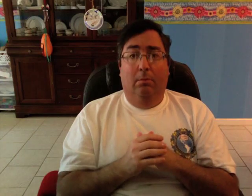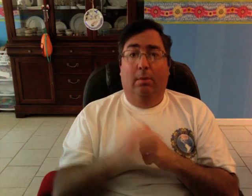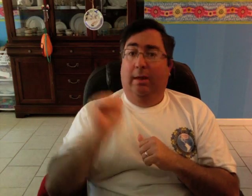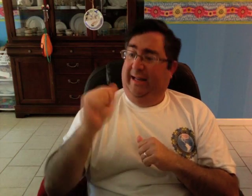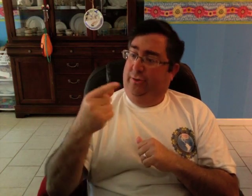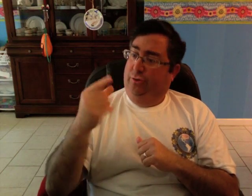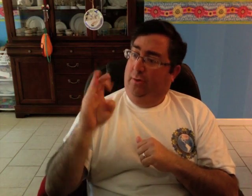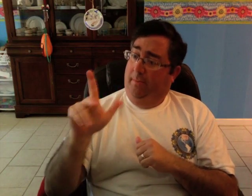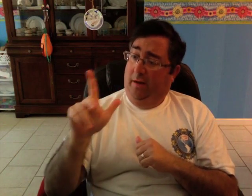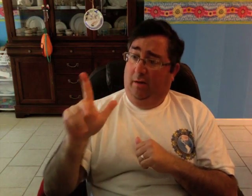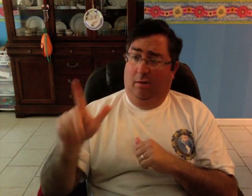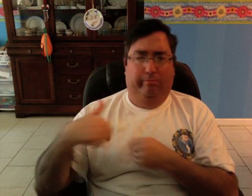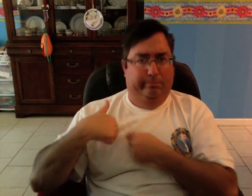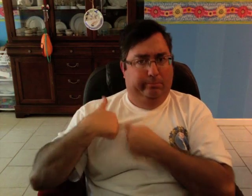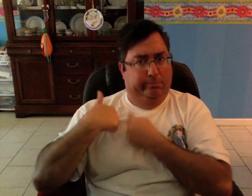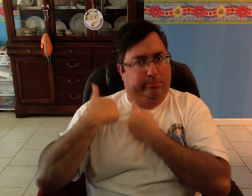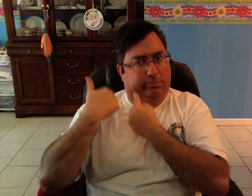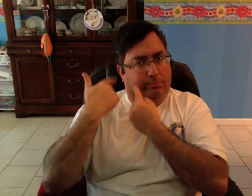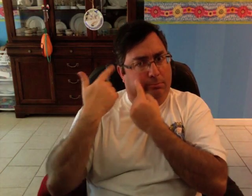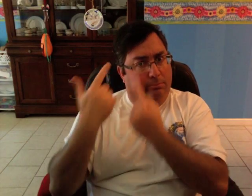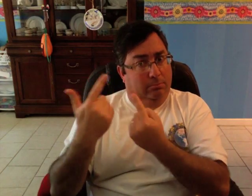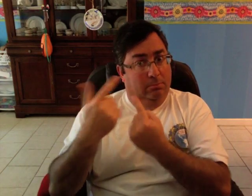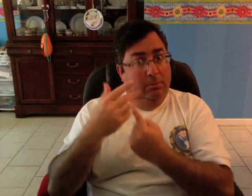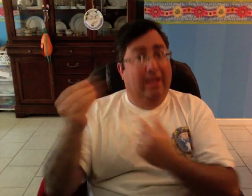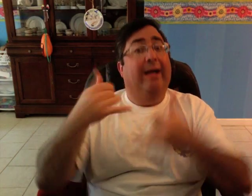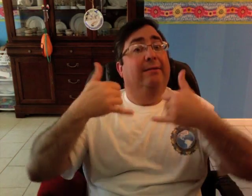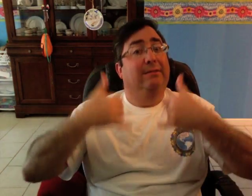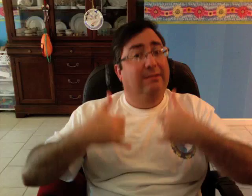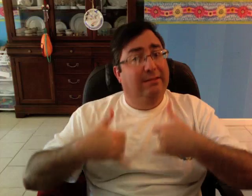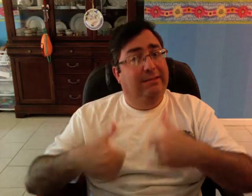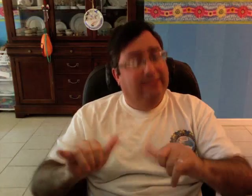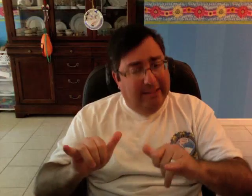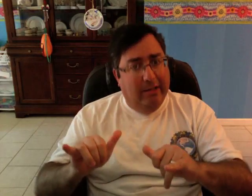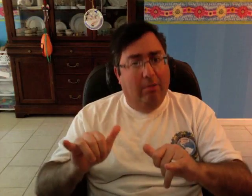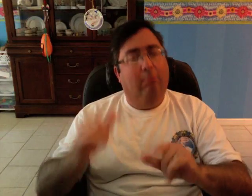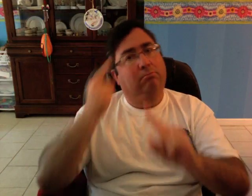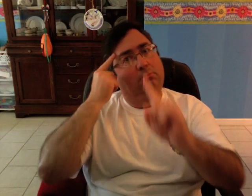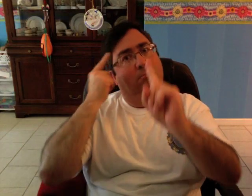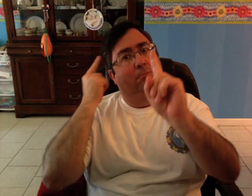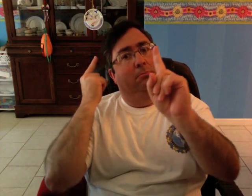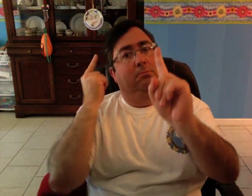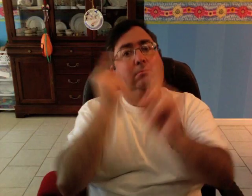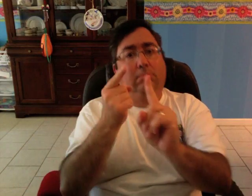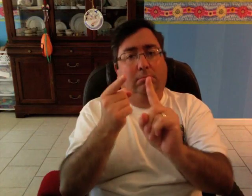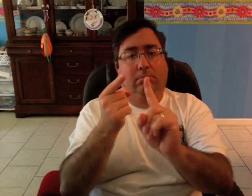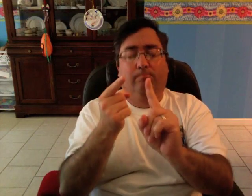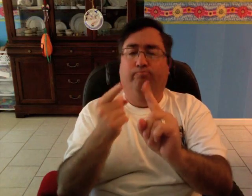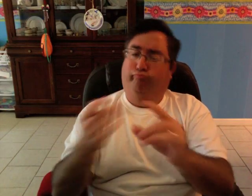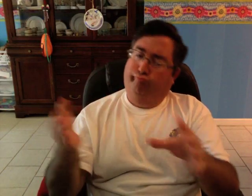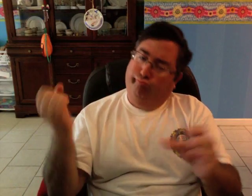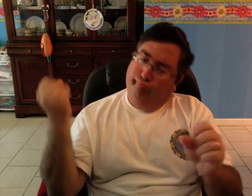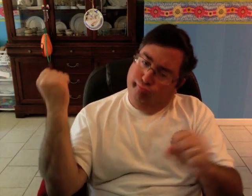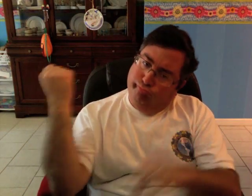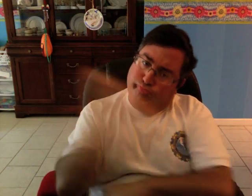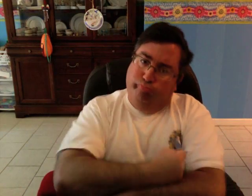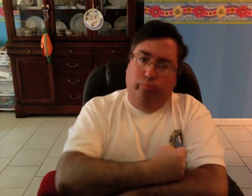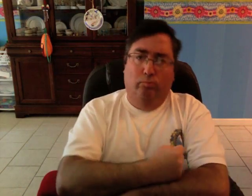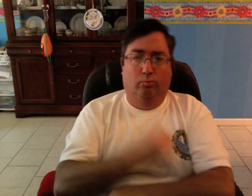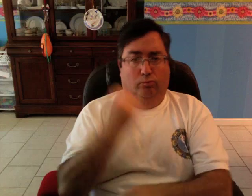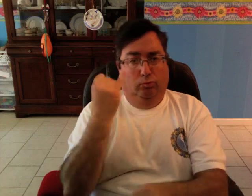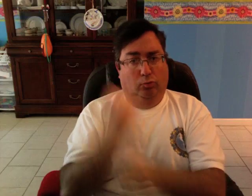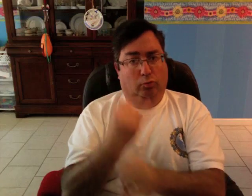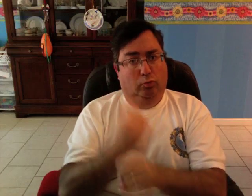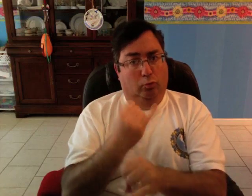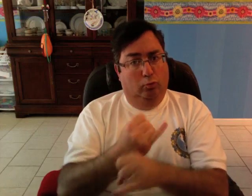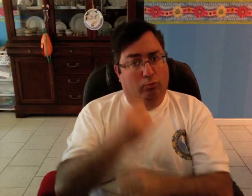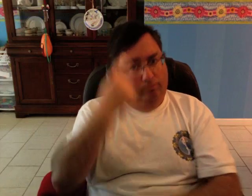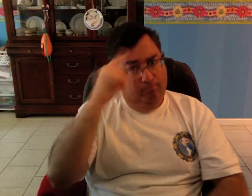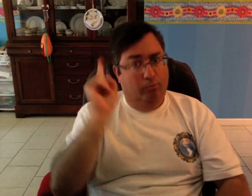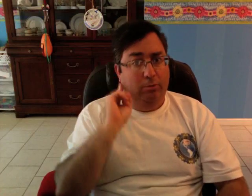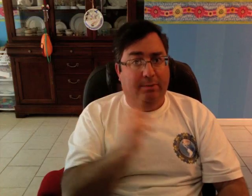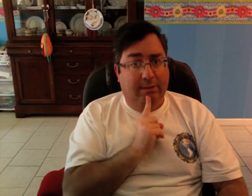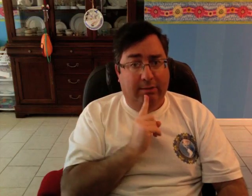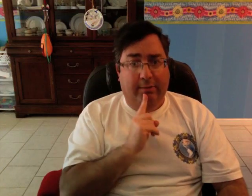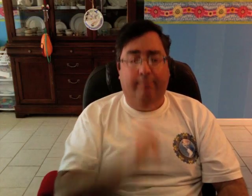AG Bell has, and still does, have the goal of closing schools for the Deaf.